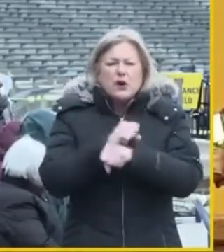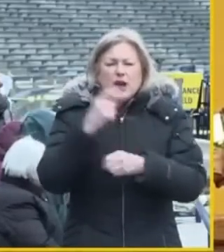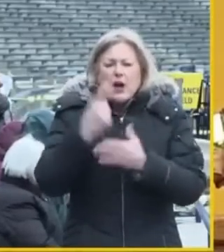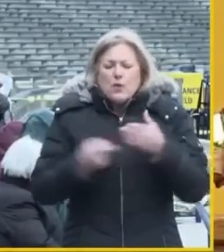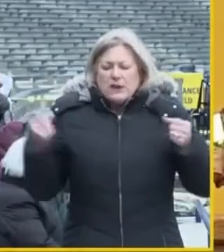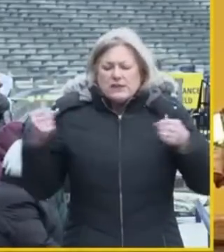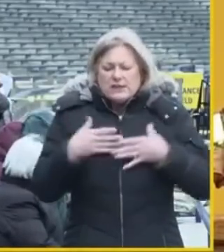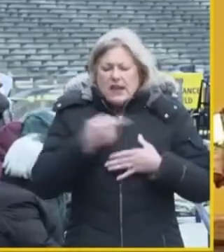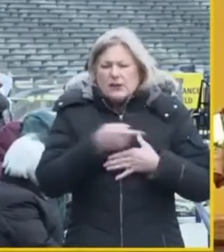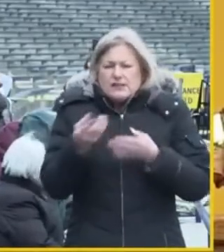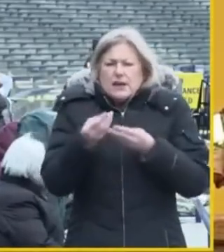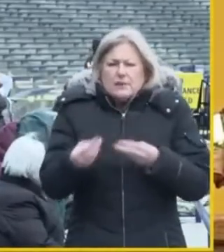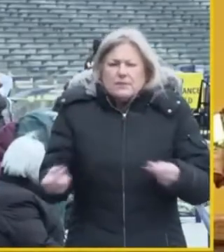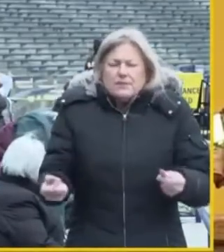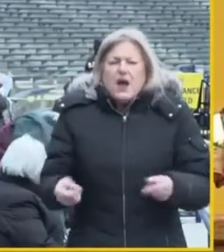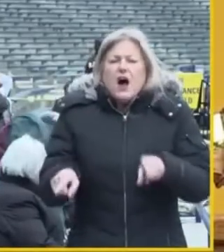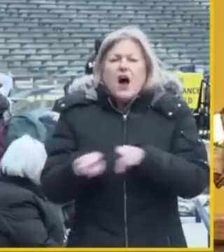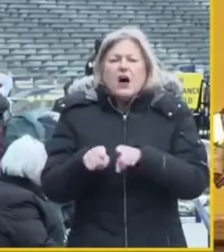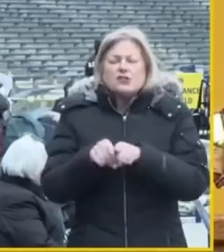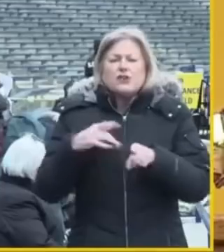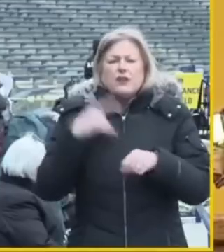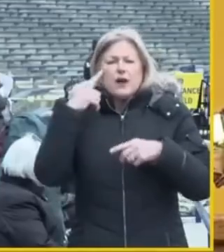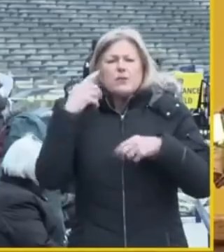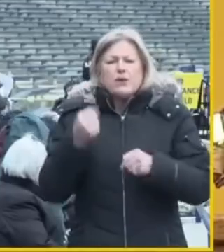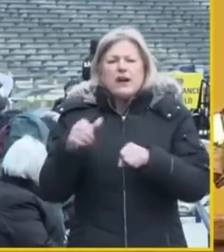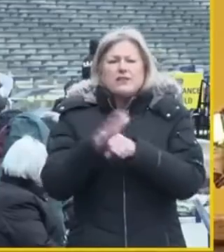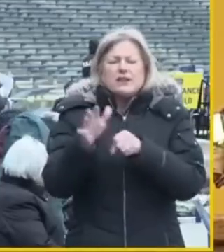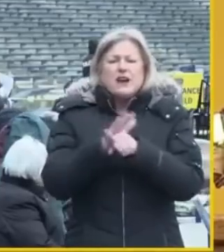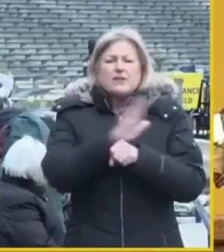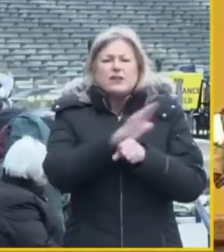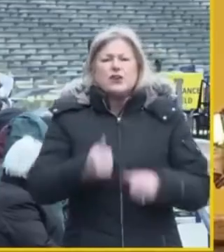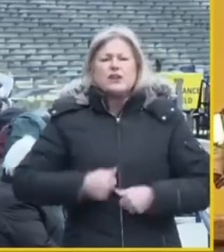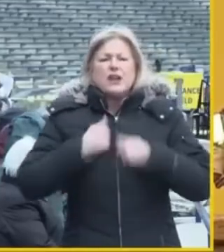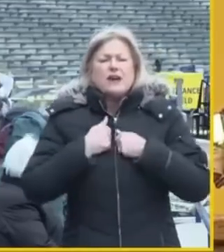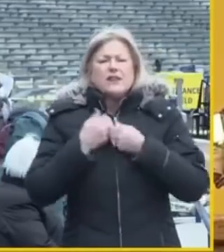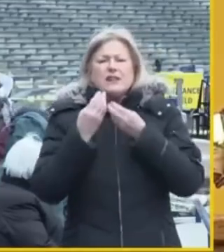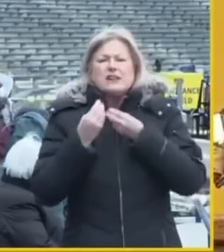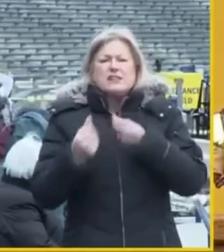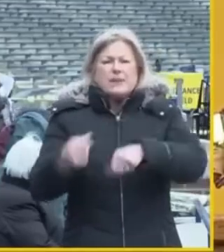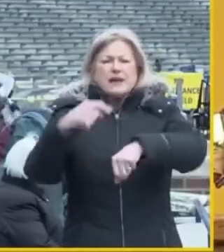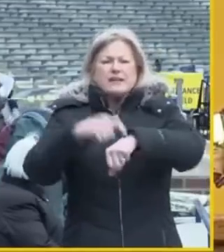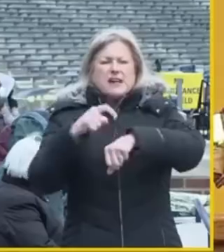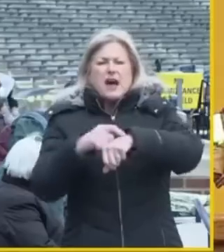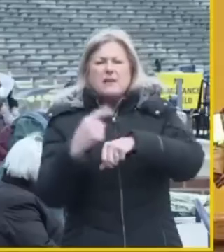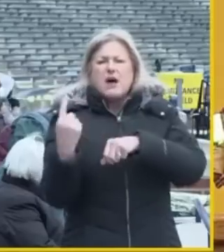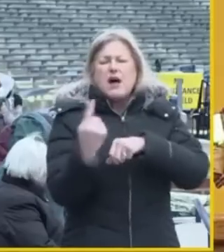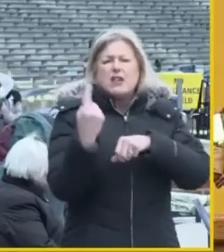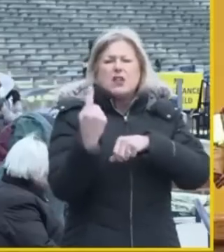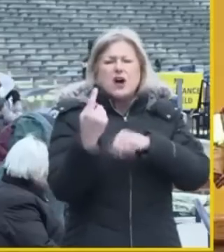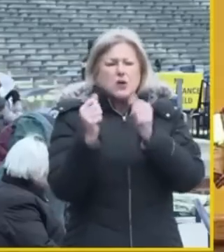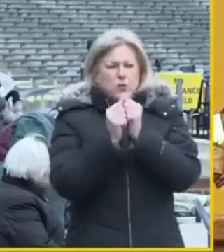Also, be brave enough in your life to spend time alone with yourself throughout your life.